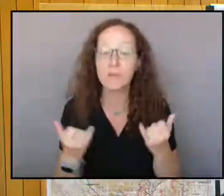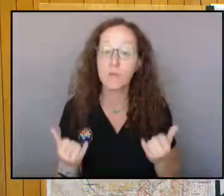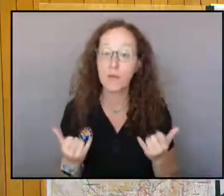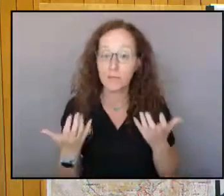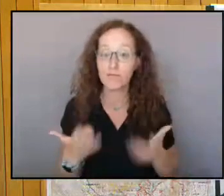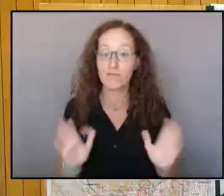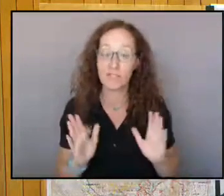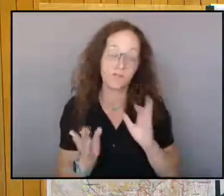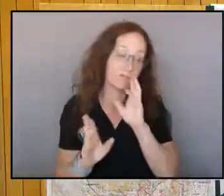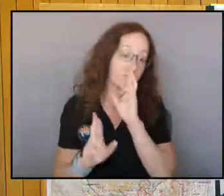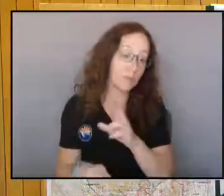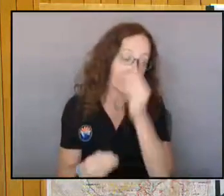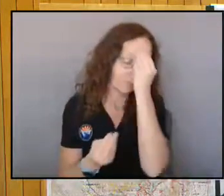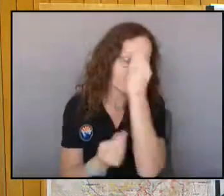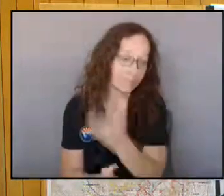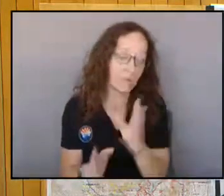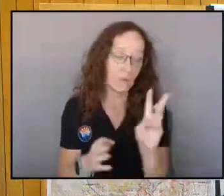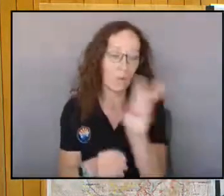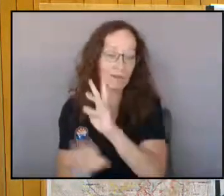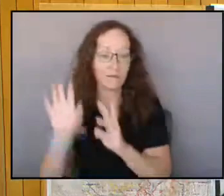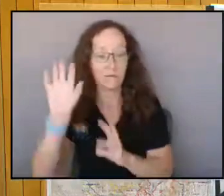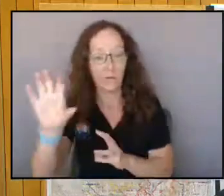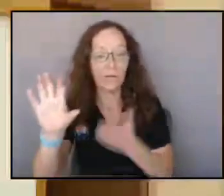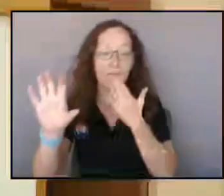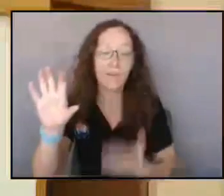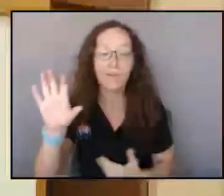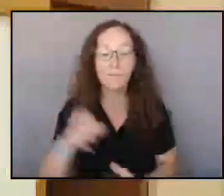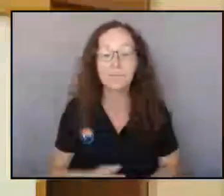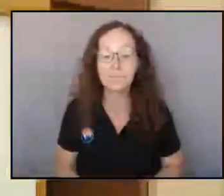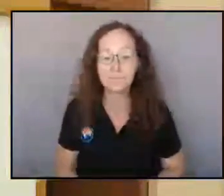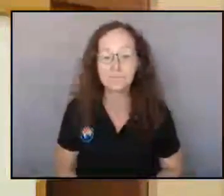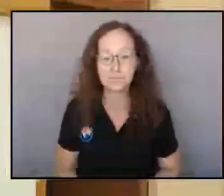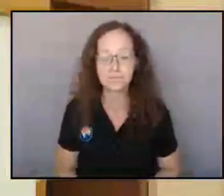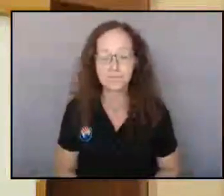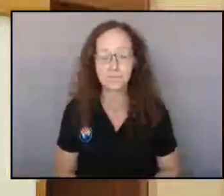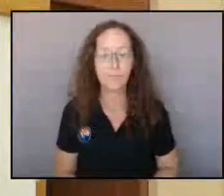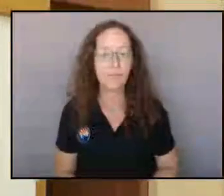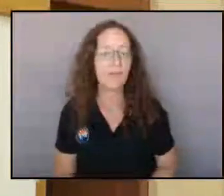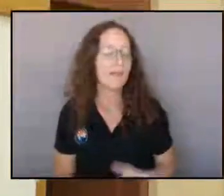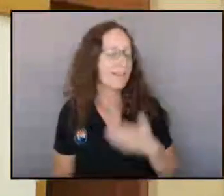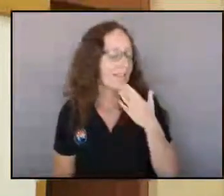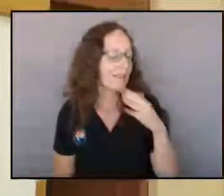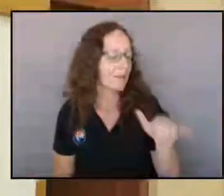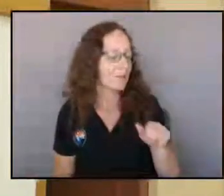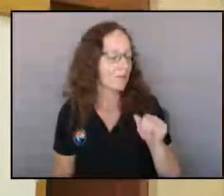THANK YOU. THANK YOU, JAYSON. WE ALWAYS APPRECIATE YOUR DETAILED REPORTS.